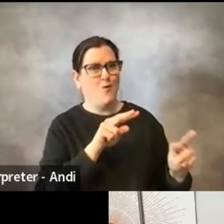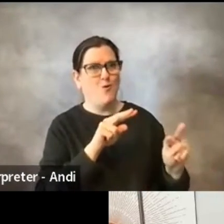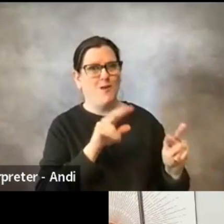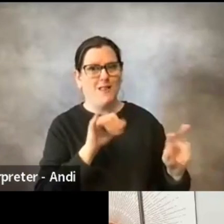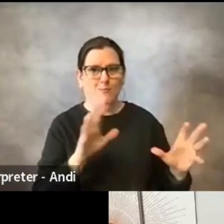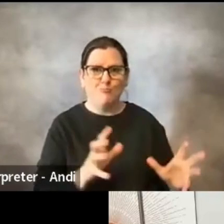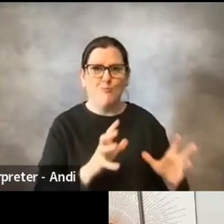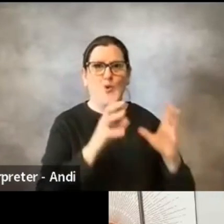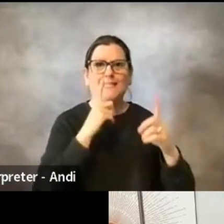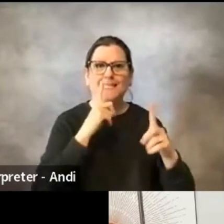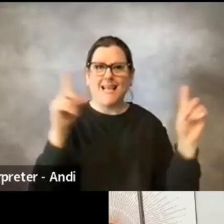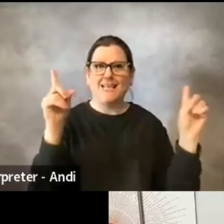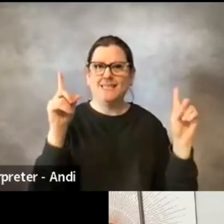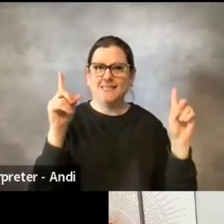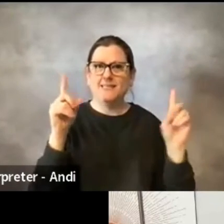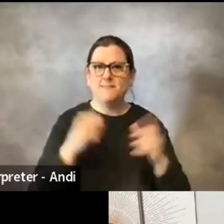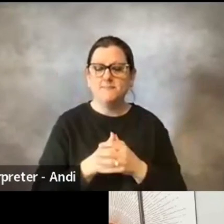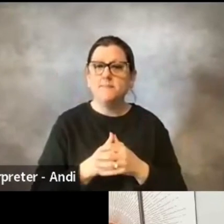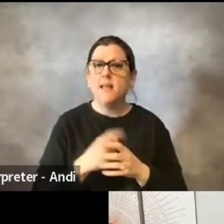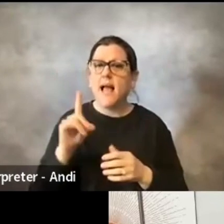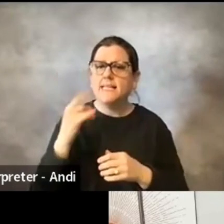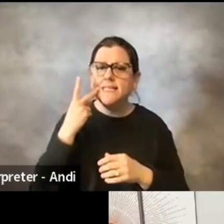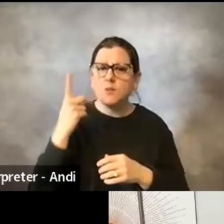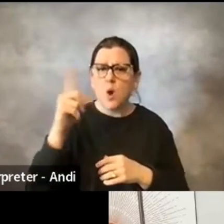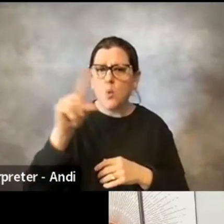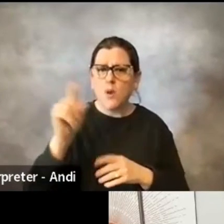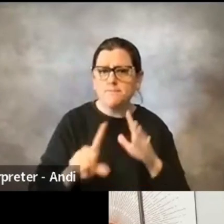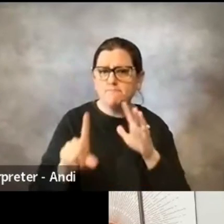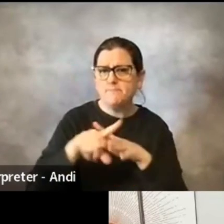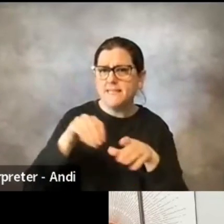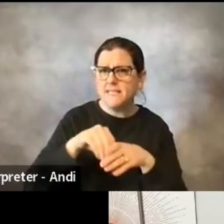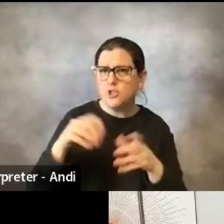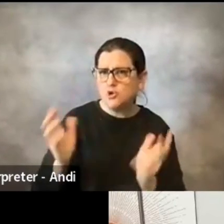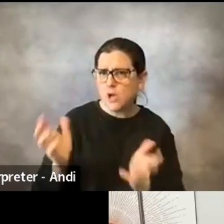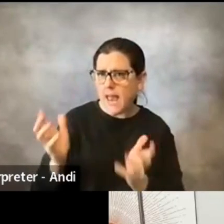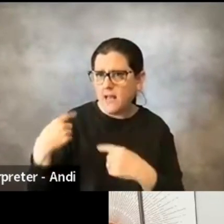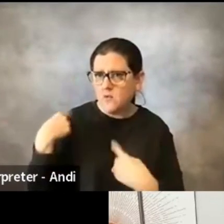success. I did see one question in the chat so far. And, you